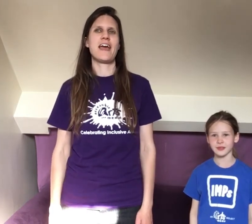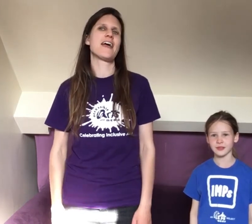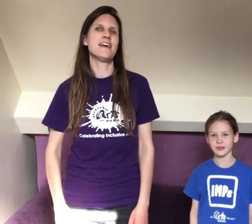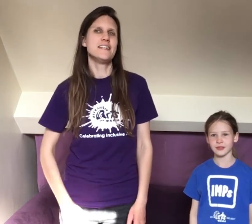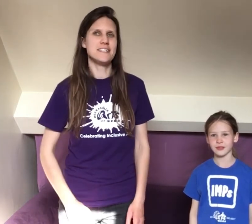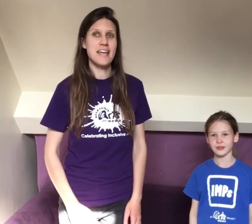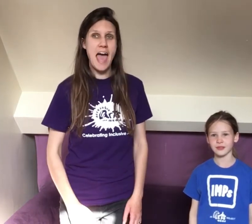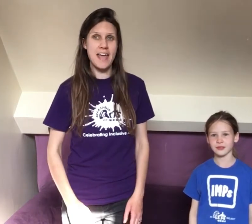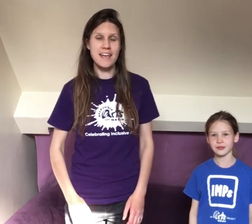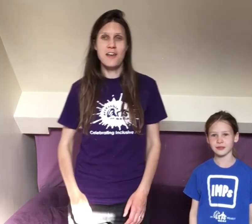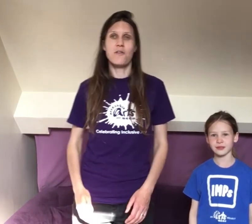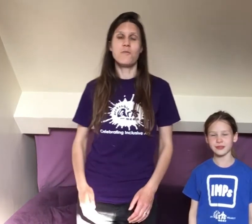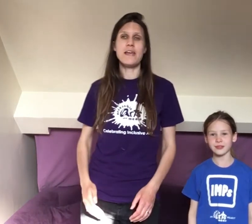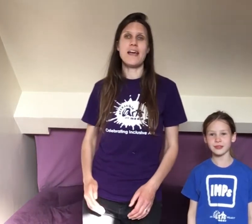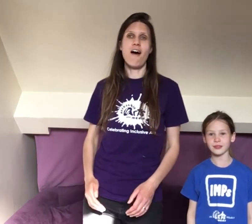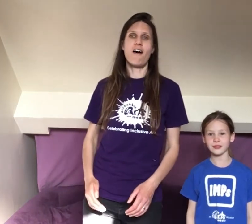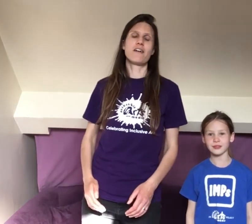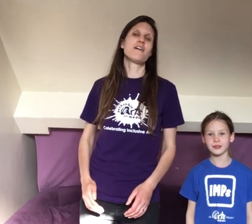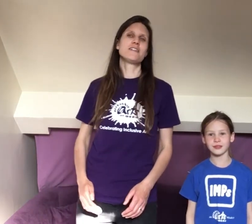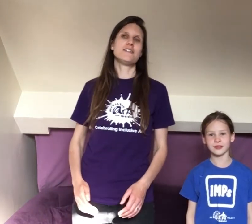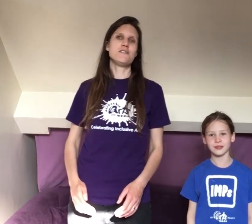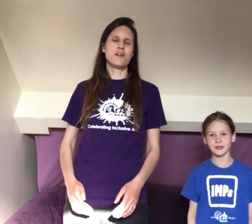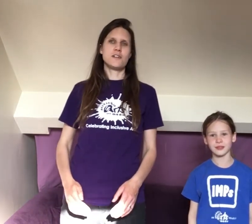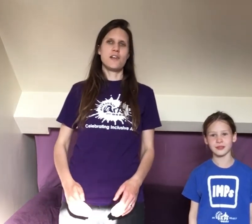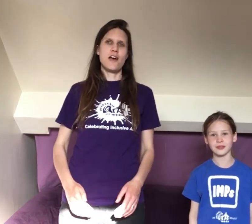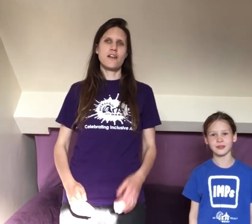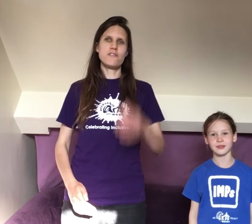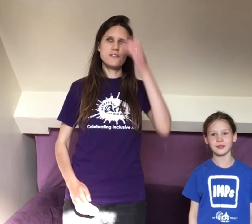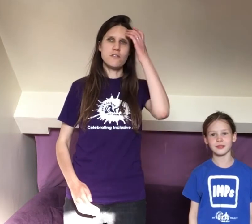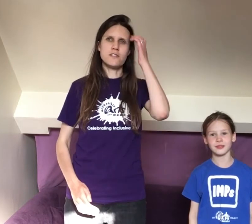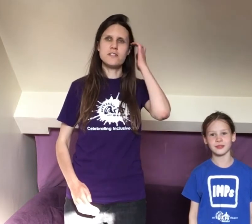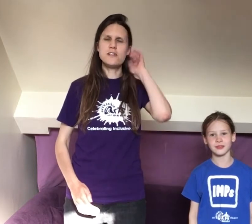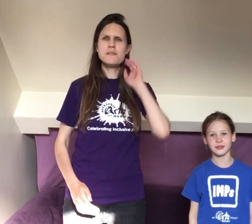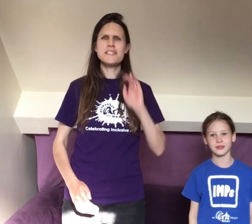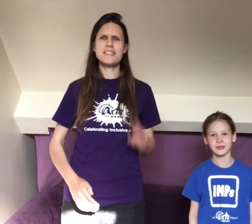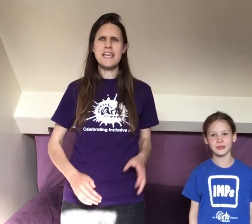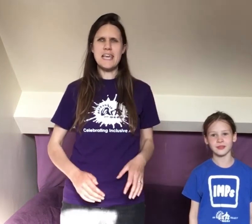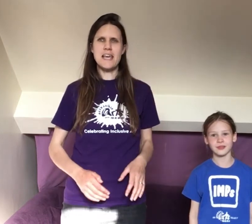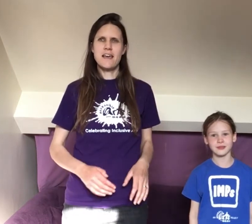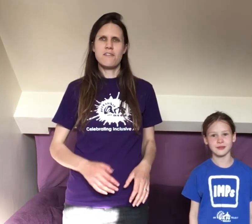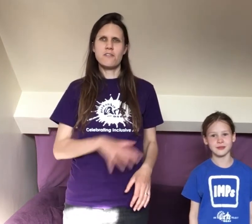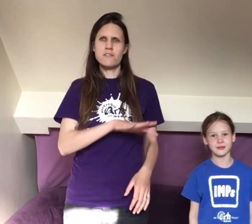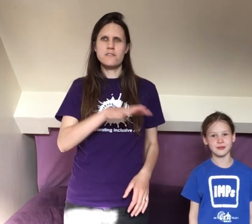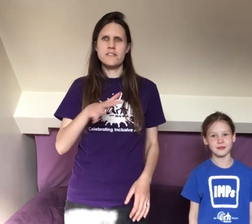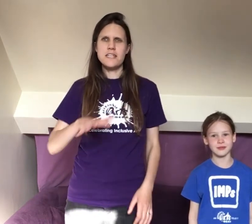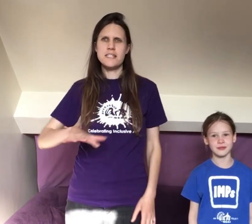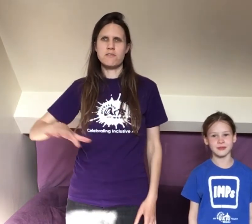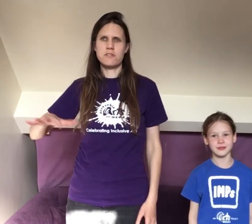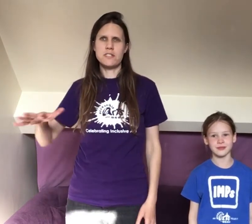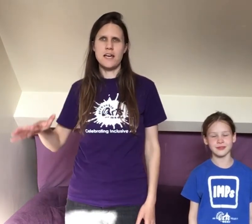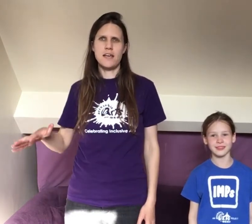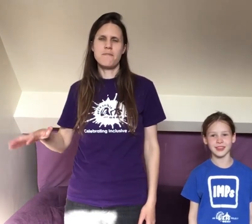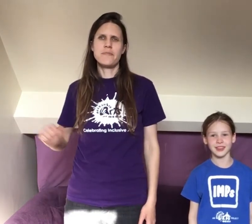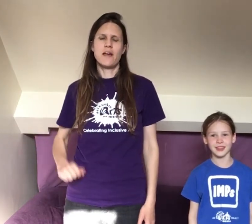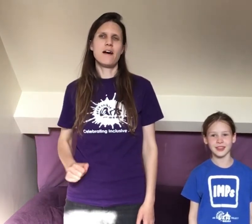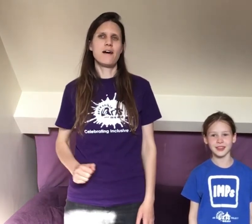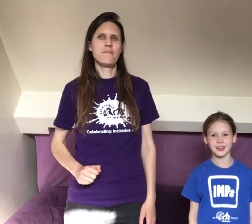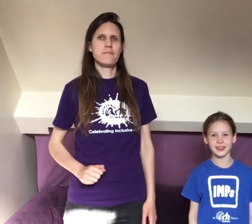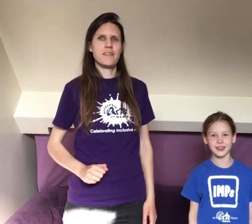OK. Today we are going to learn a few songs to do with the sea. We’ve got lots of sea songs today.